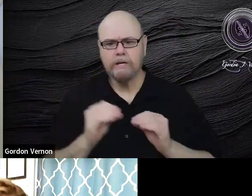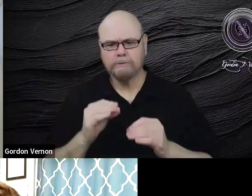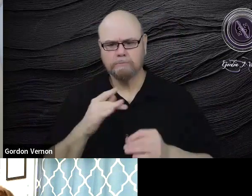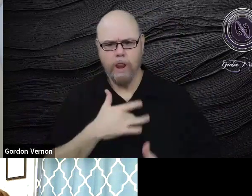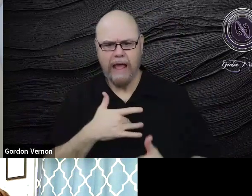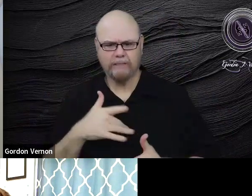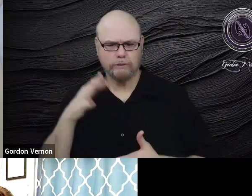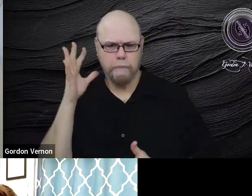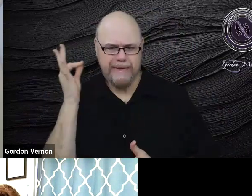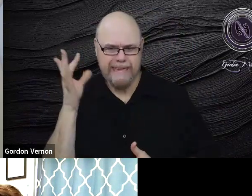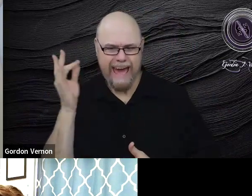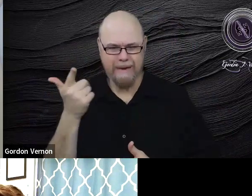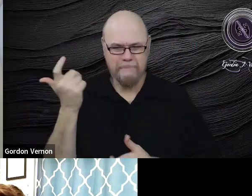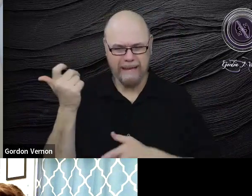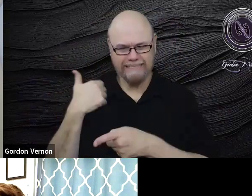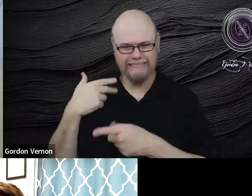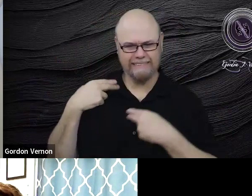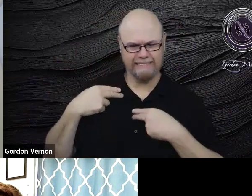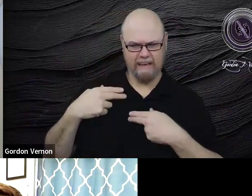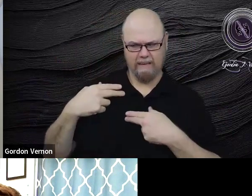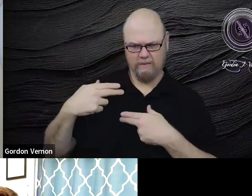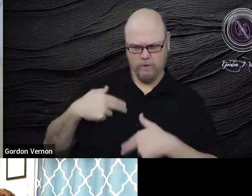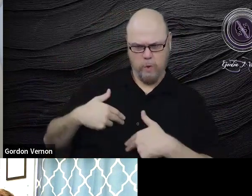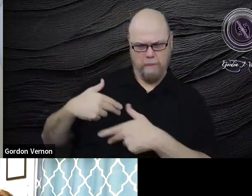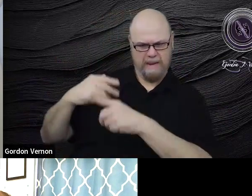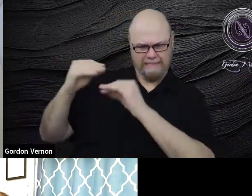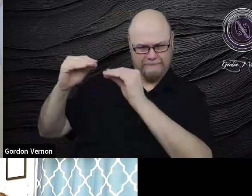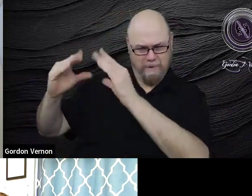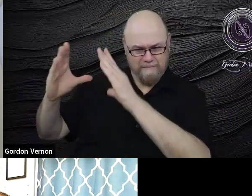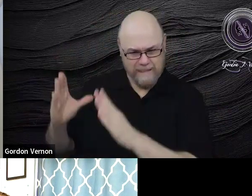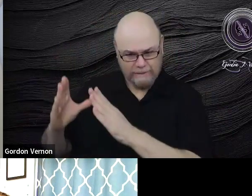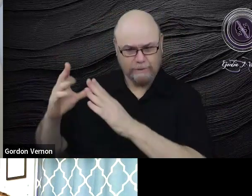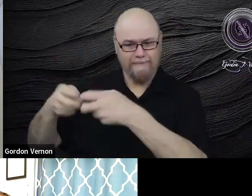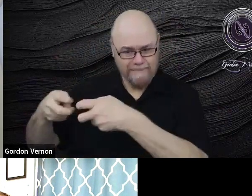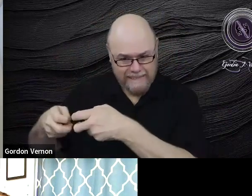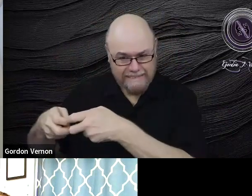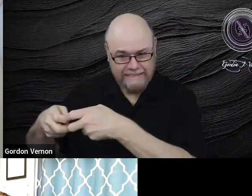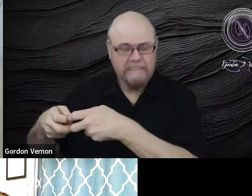So working memory capacity is definitely one of the key factors here.